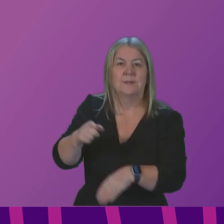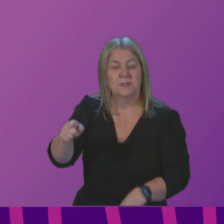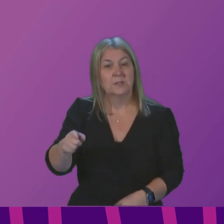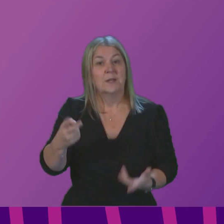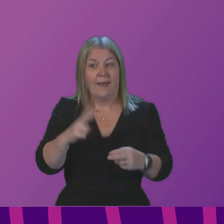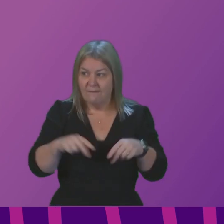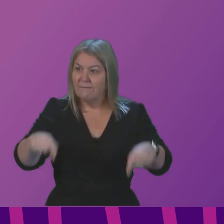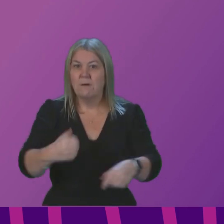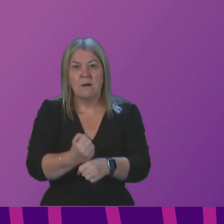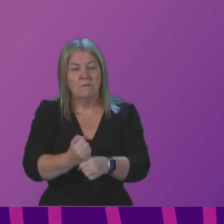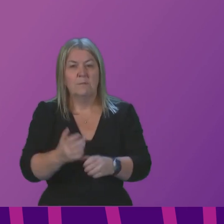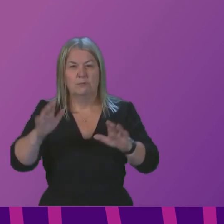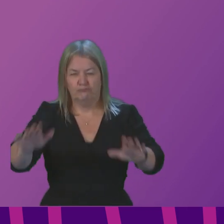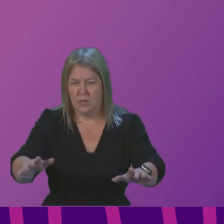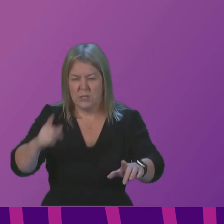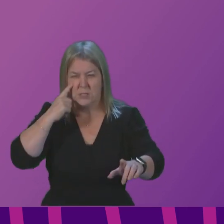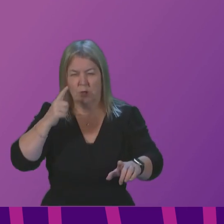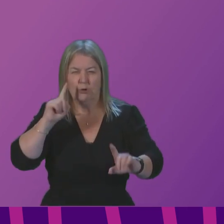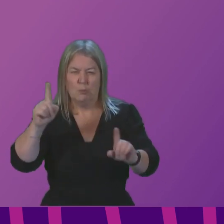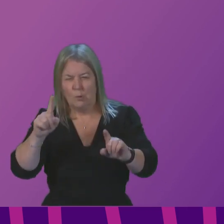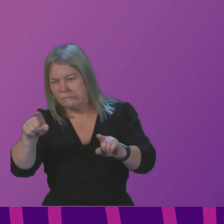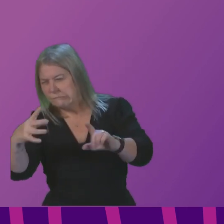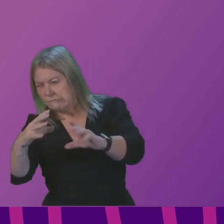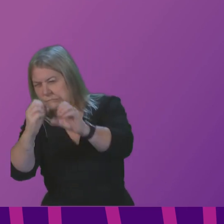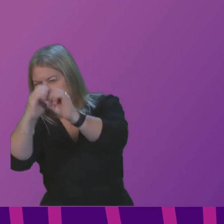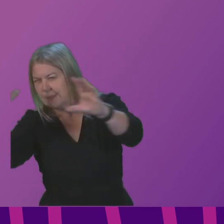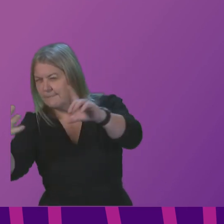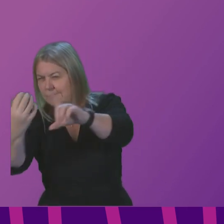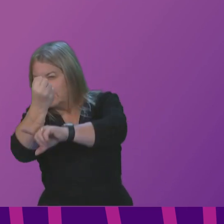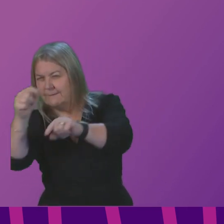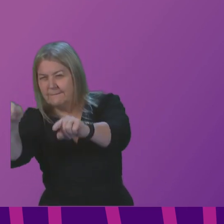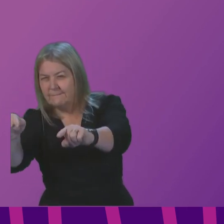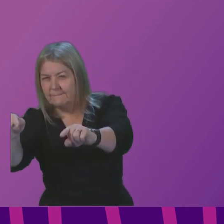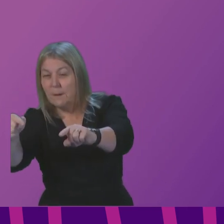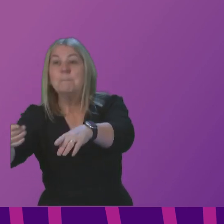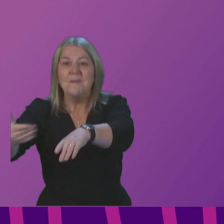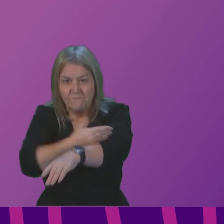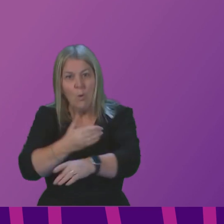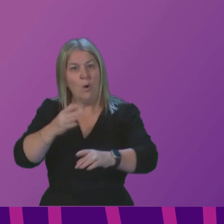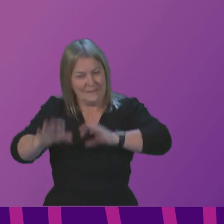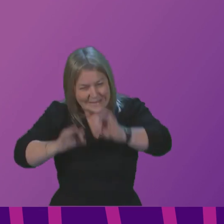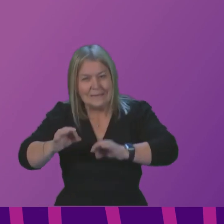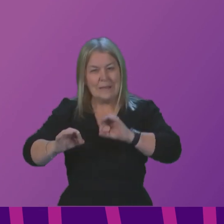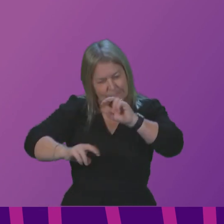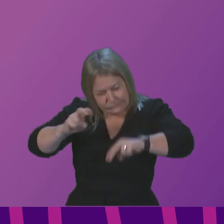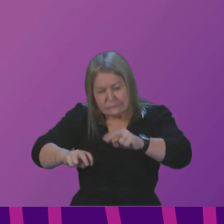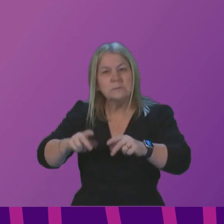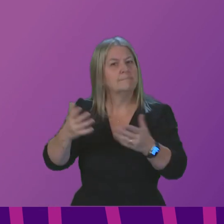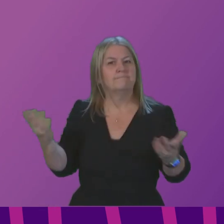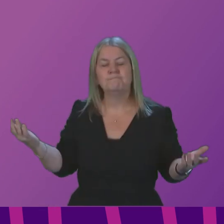If the Government were to start to pre-empt the outcomes of that public inquiry, I think that, with some justification, Anas Sarwar and perhaps others would say that that is